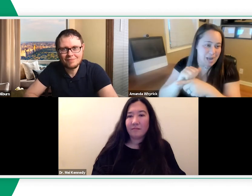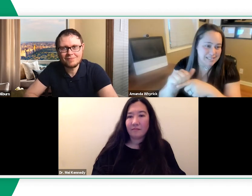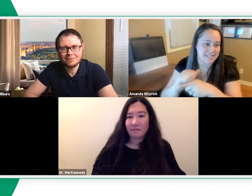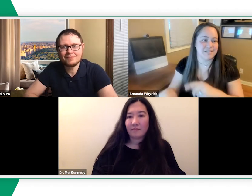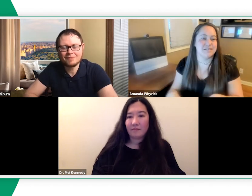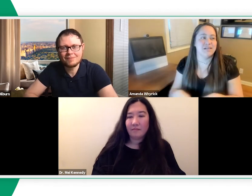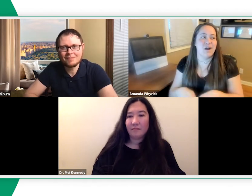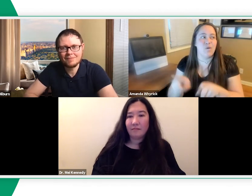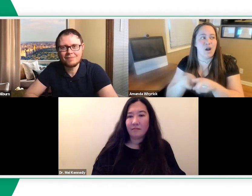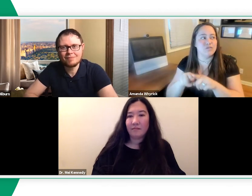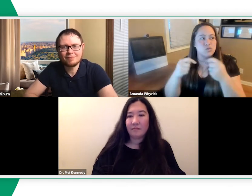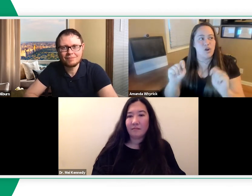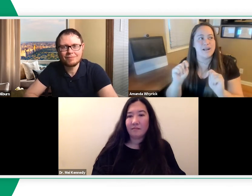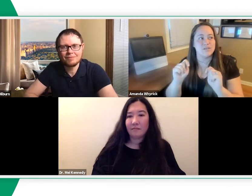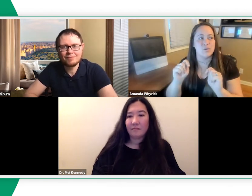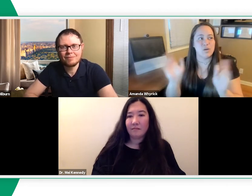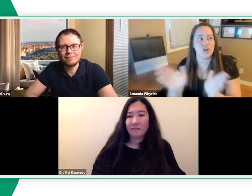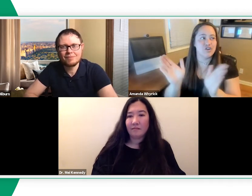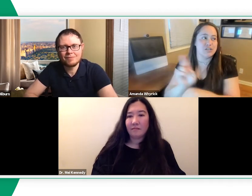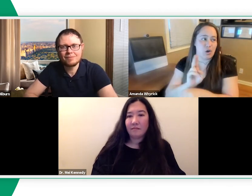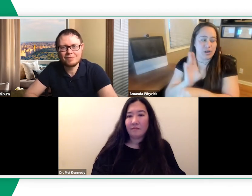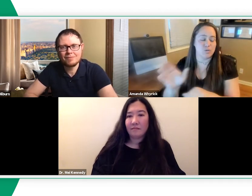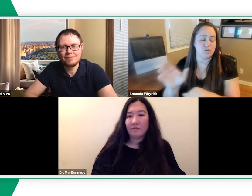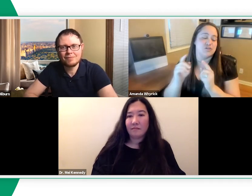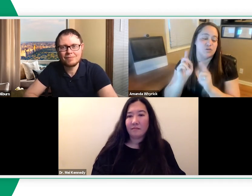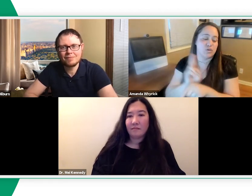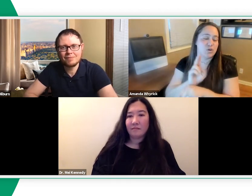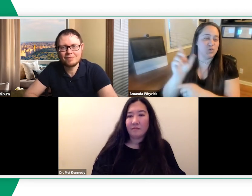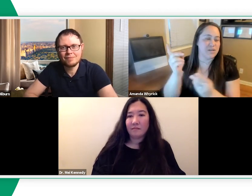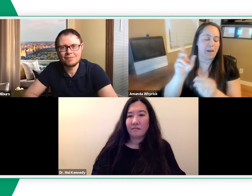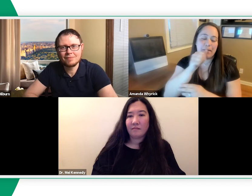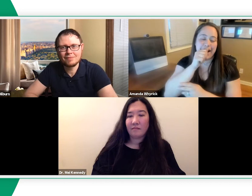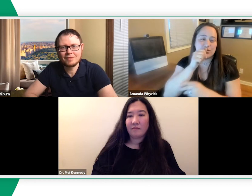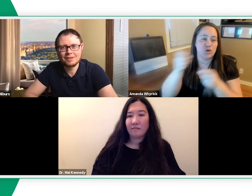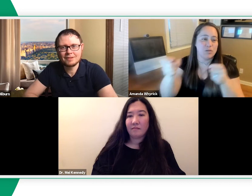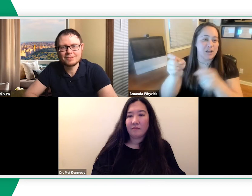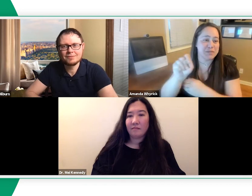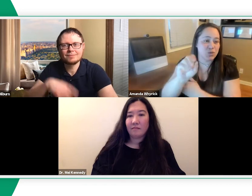good practices. We also try to encourage our users to use a password management tool,